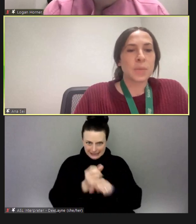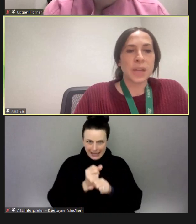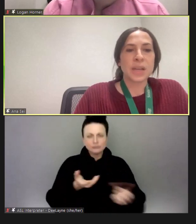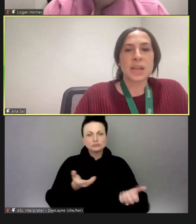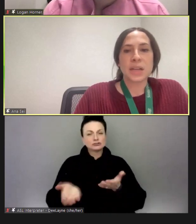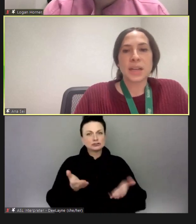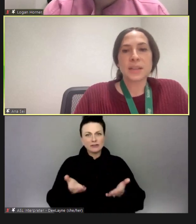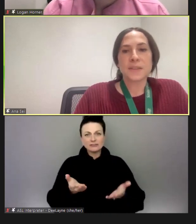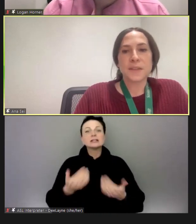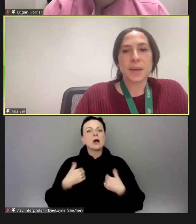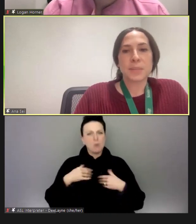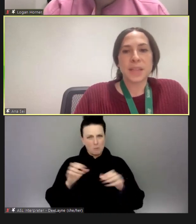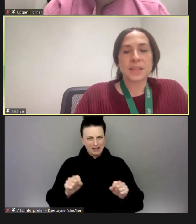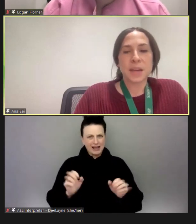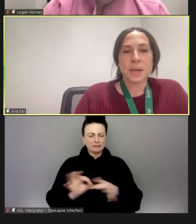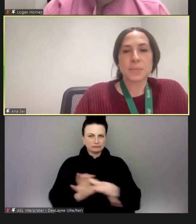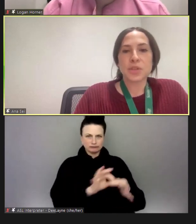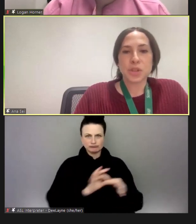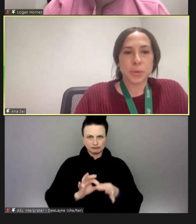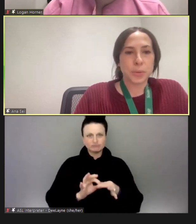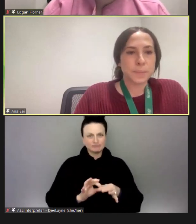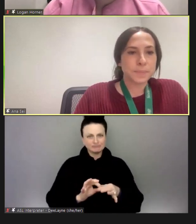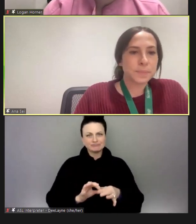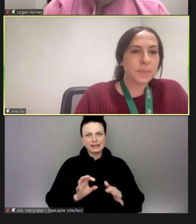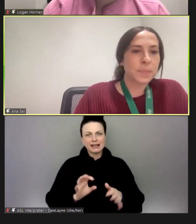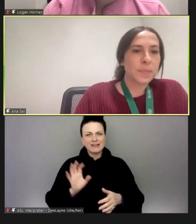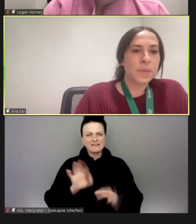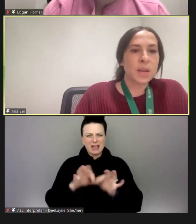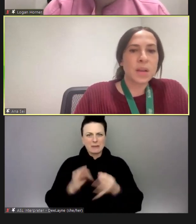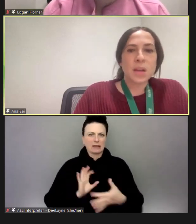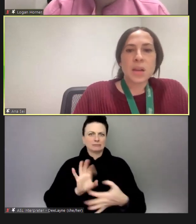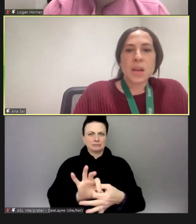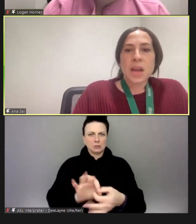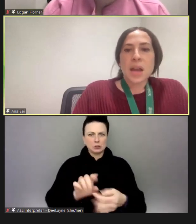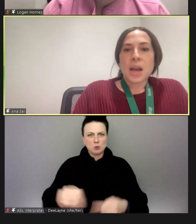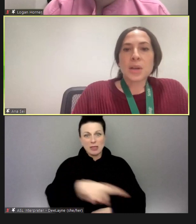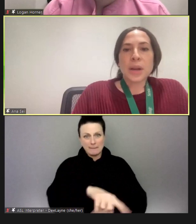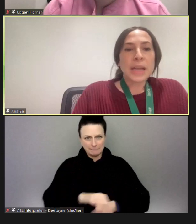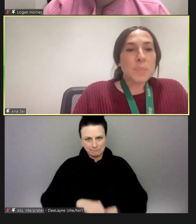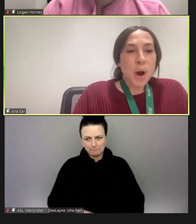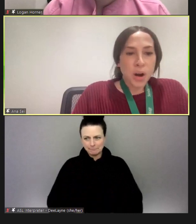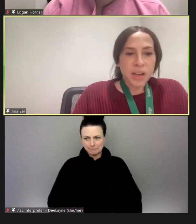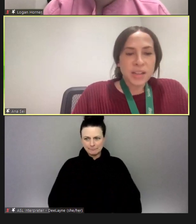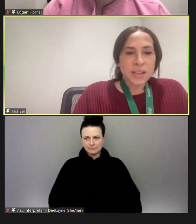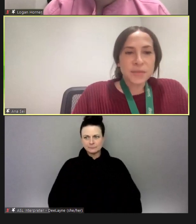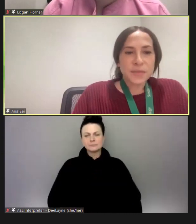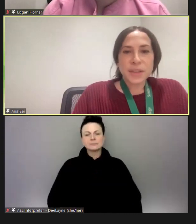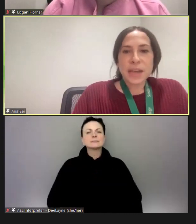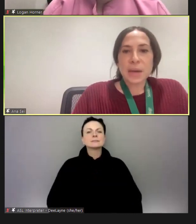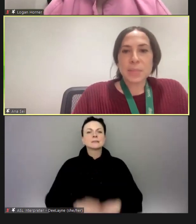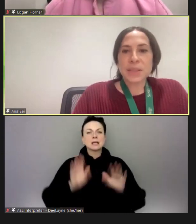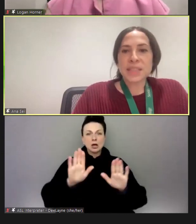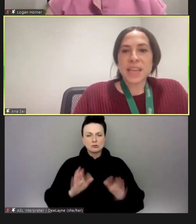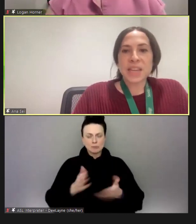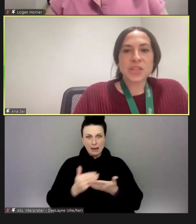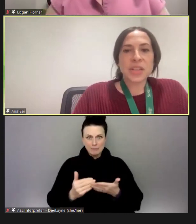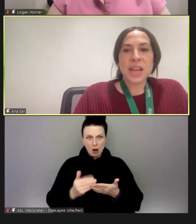can connect the families um